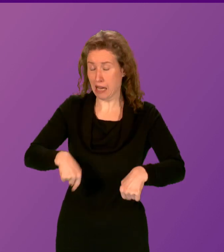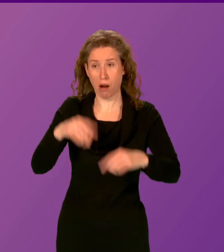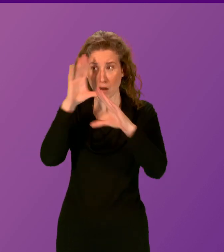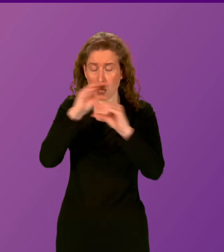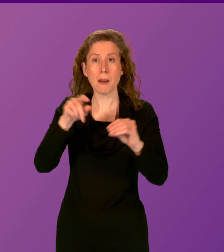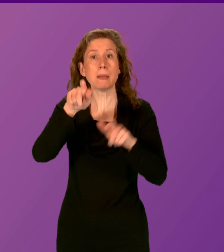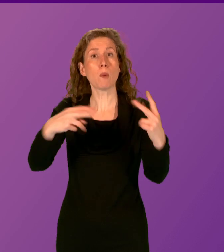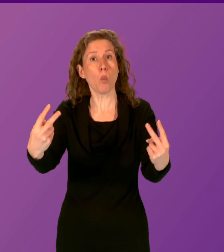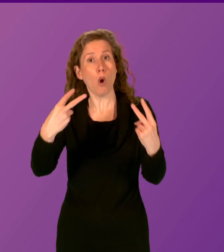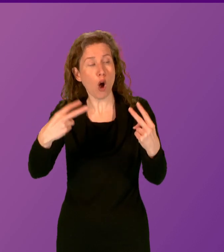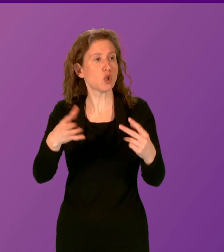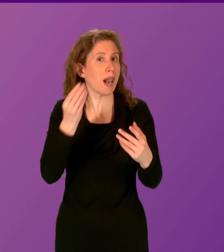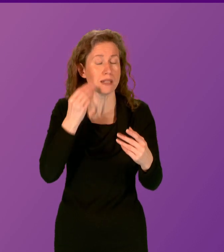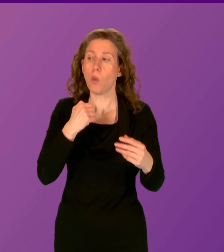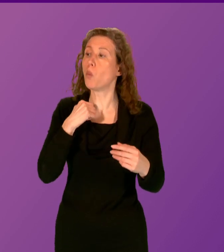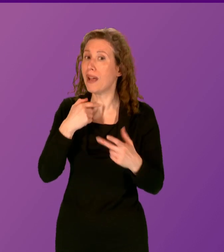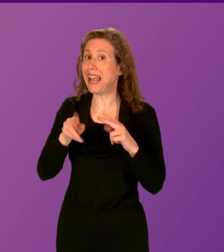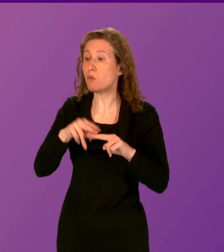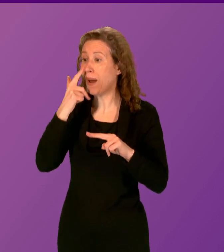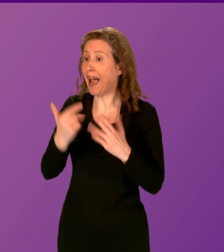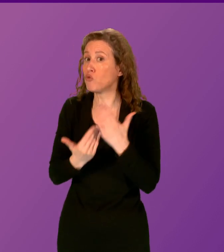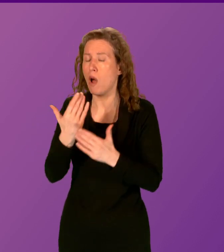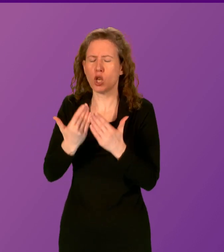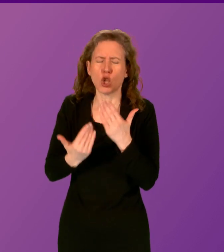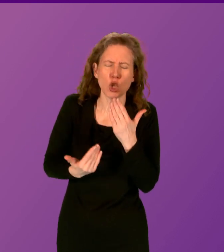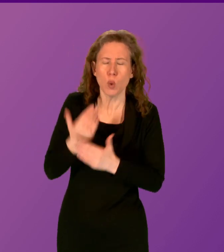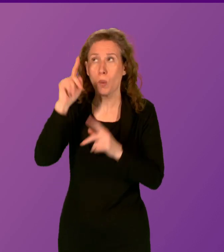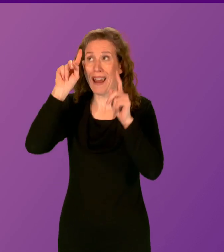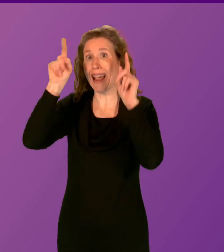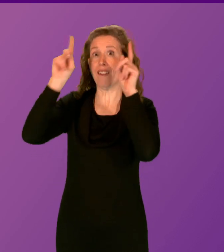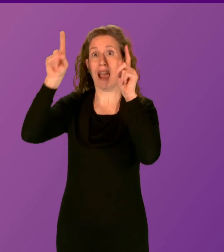who are listening that, where we can try new and innovative approaches, we will absolutely seek to do so.